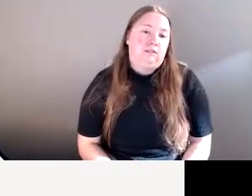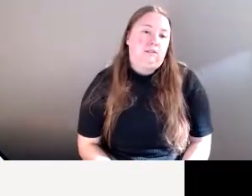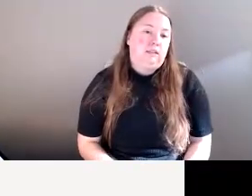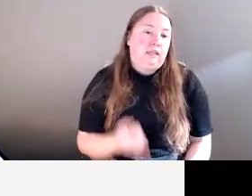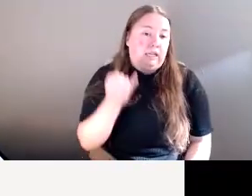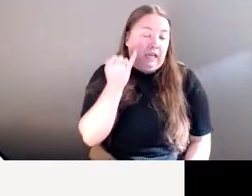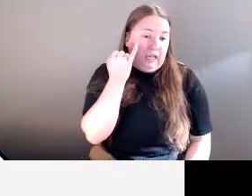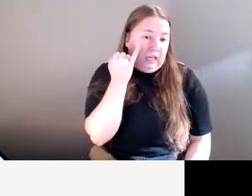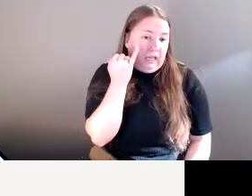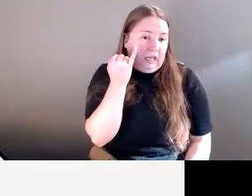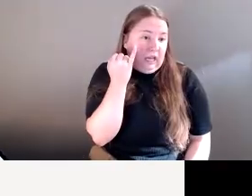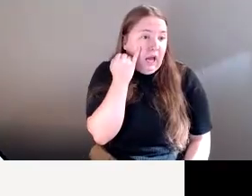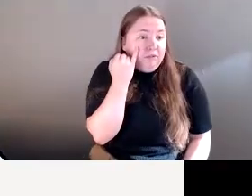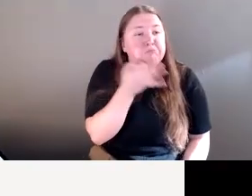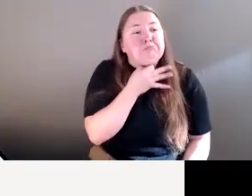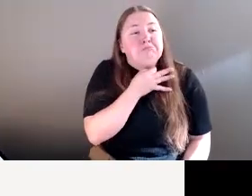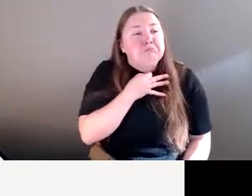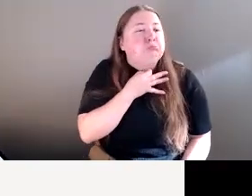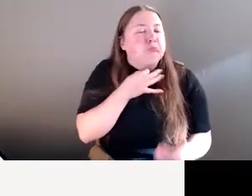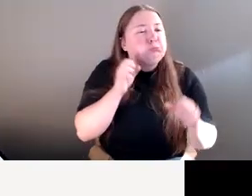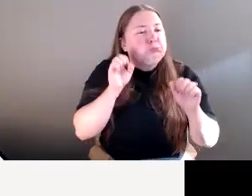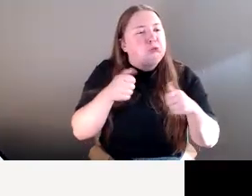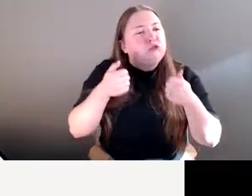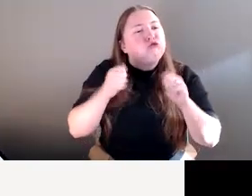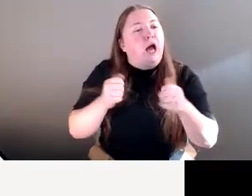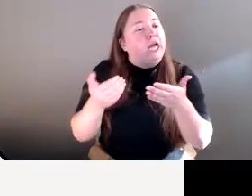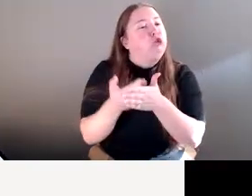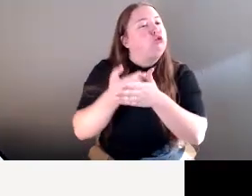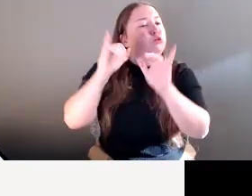more than welcome to try new quizzes, to see what the difference is,